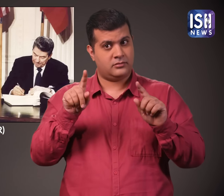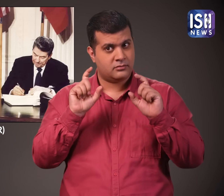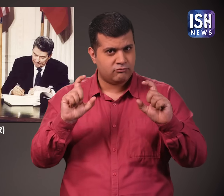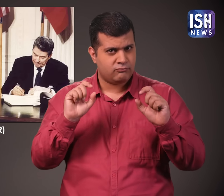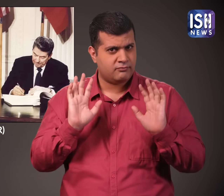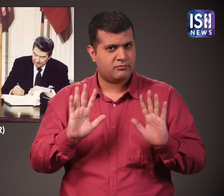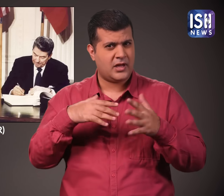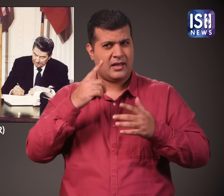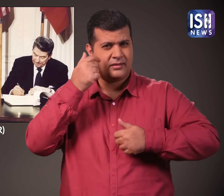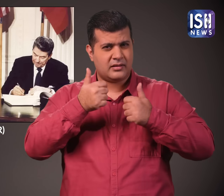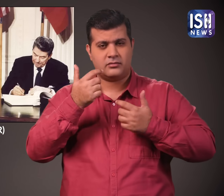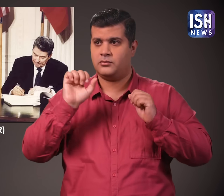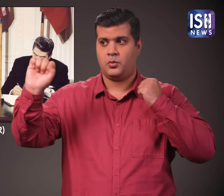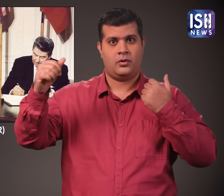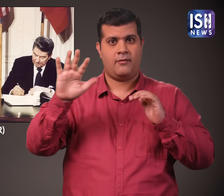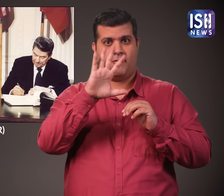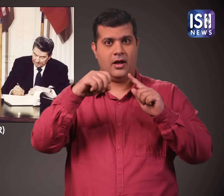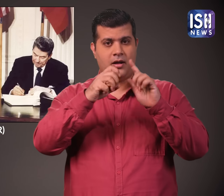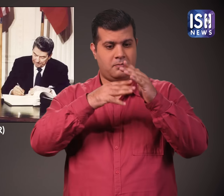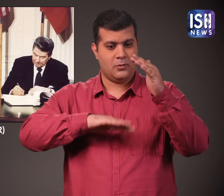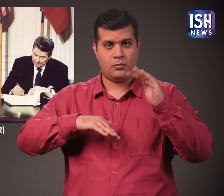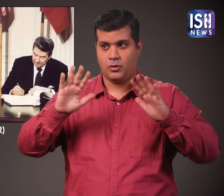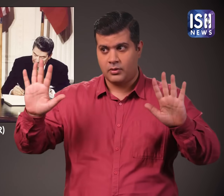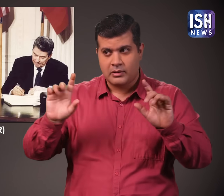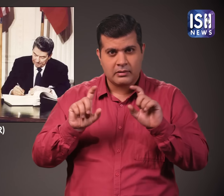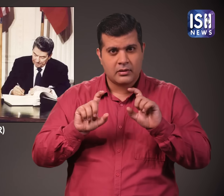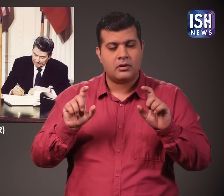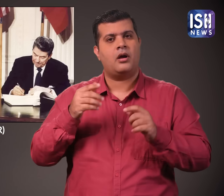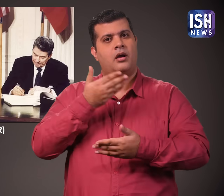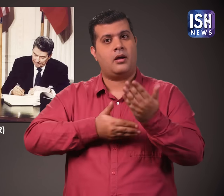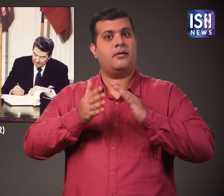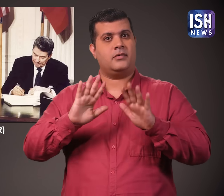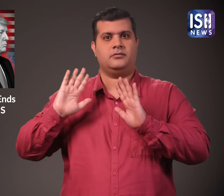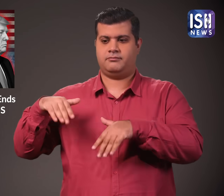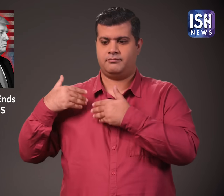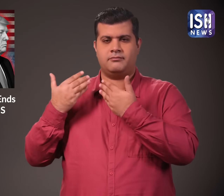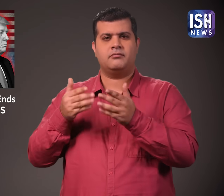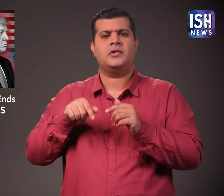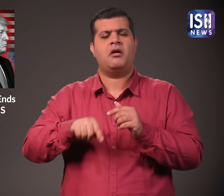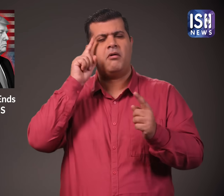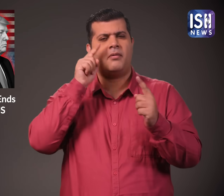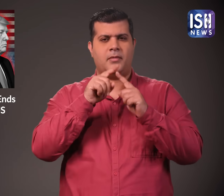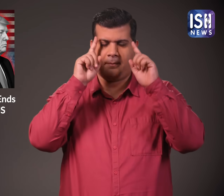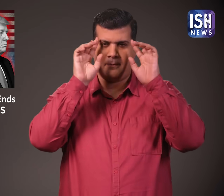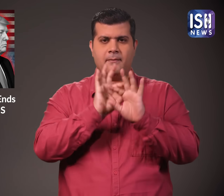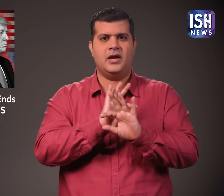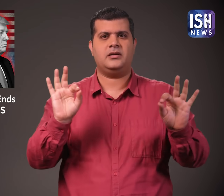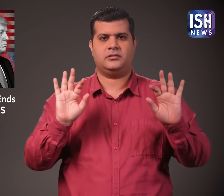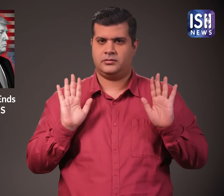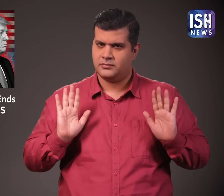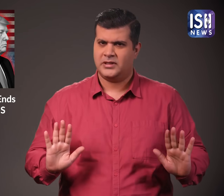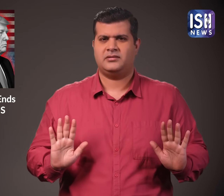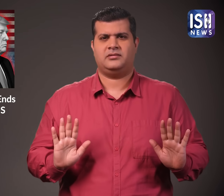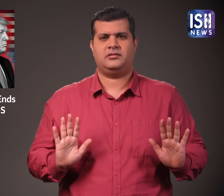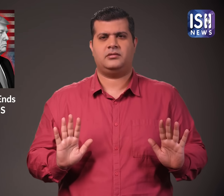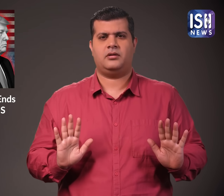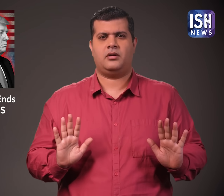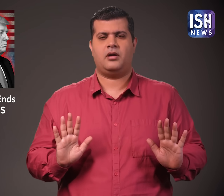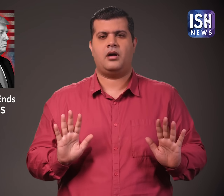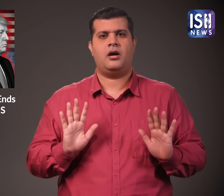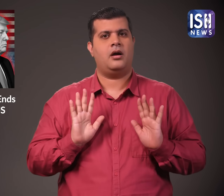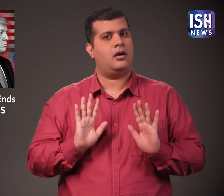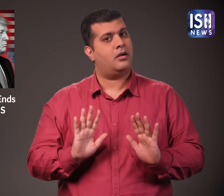They agreed to the terms as this treaty was seen as a symbol of peace.